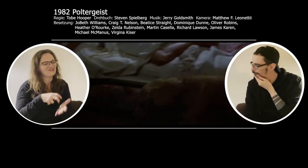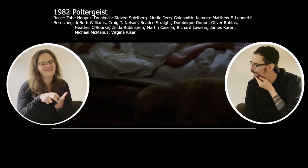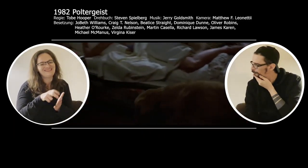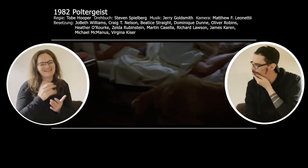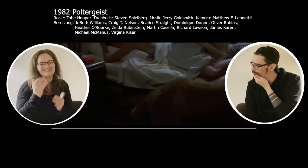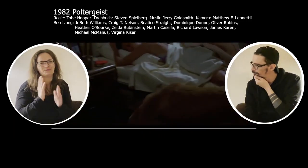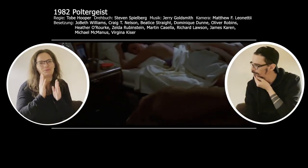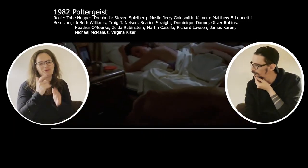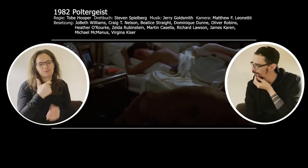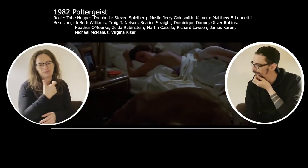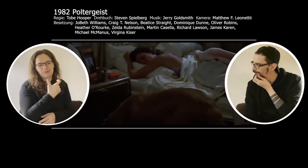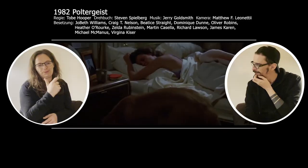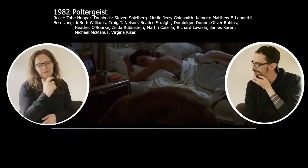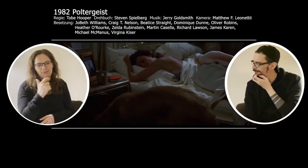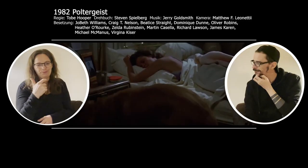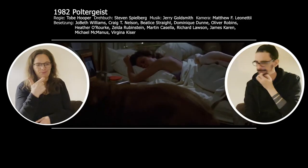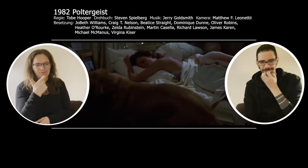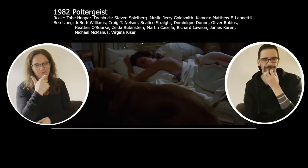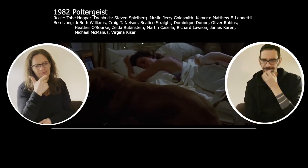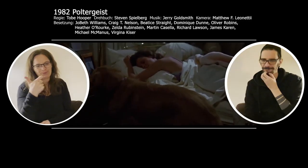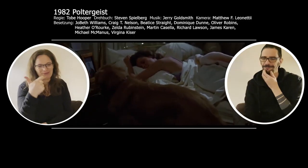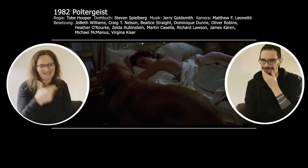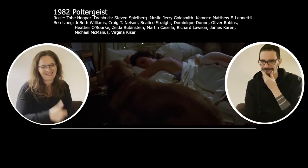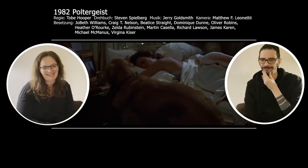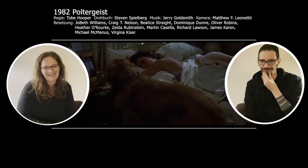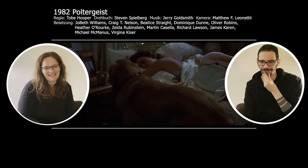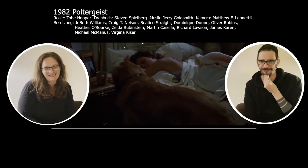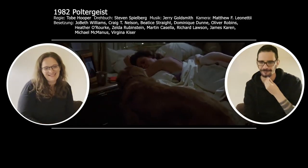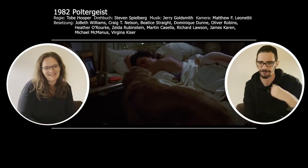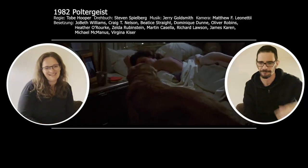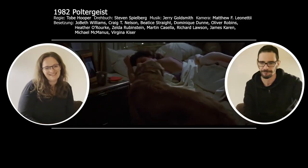The staircase is interestingly designed as it leads elegantly upwards. - Mhm.